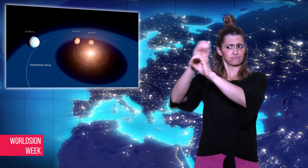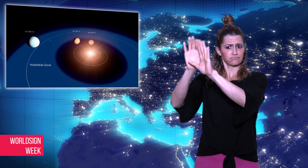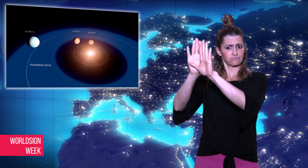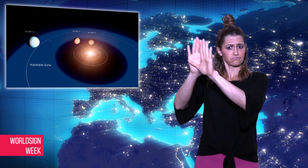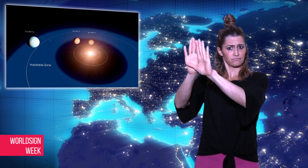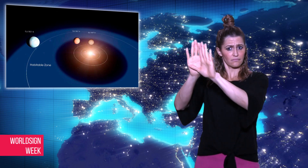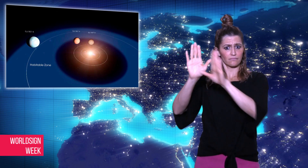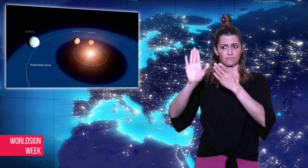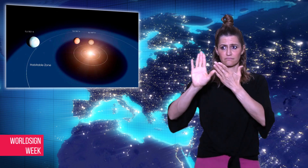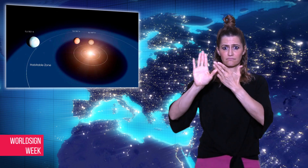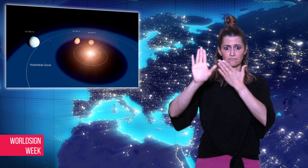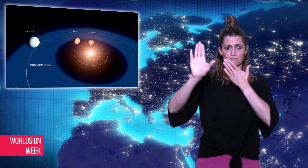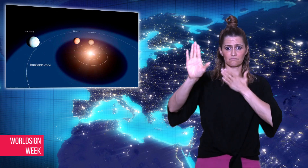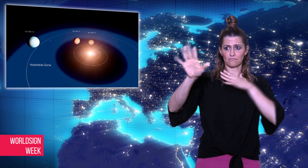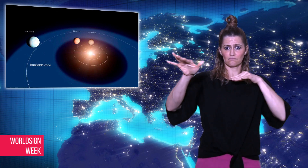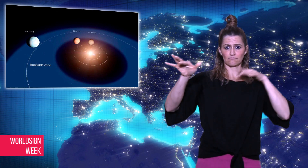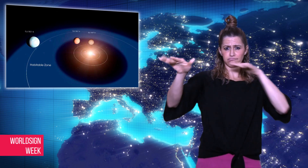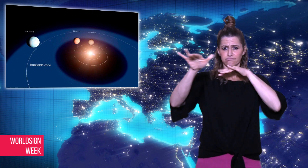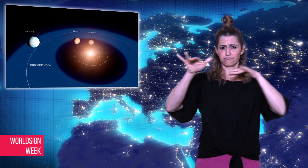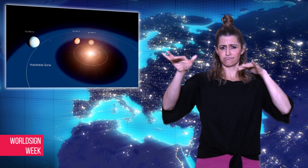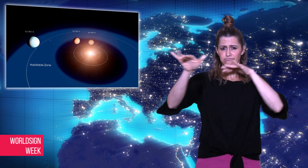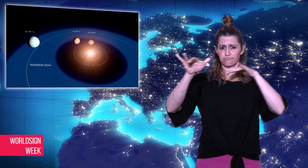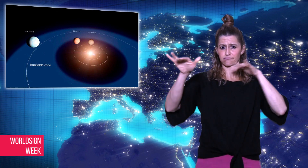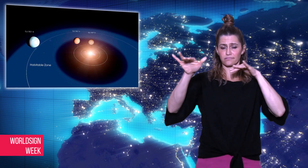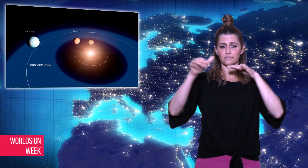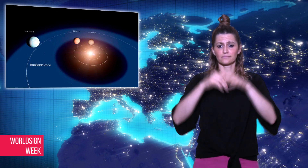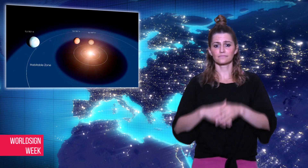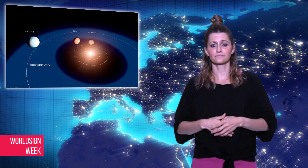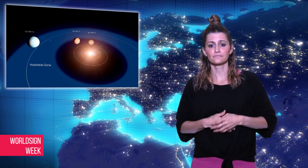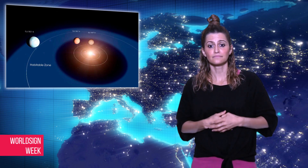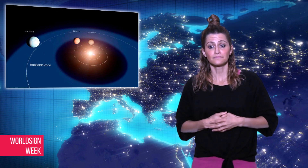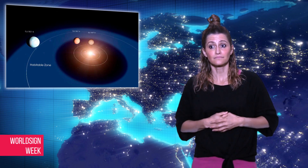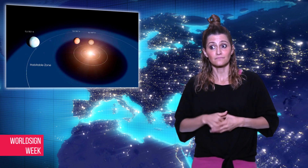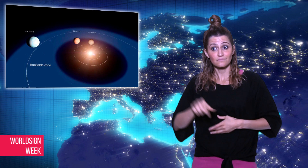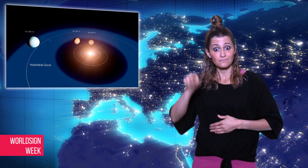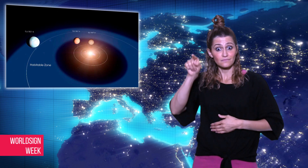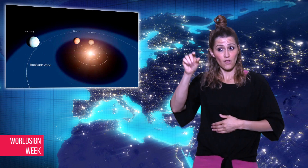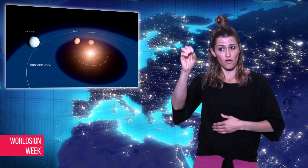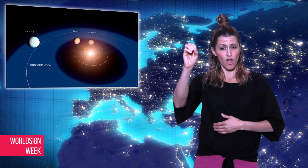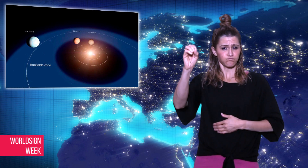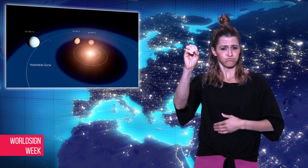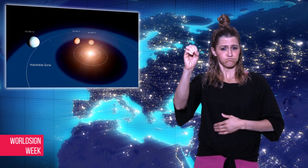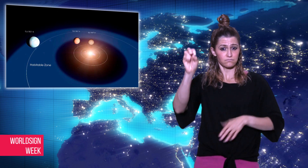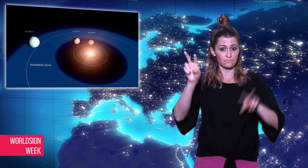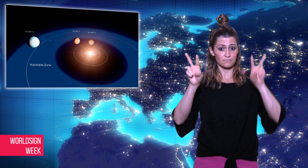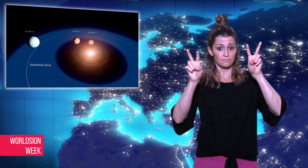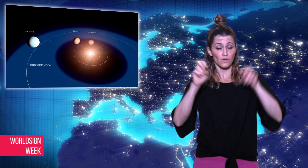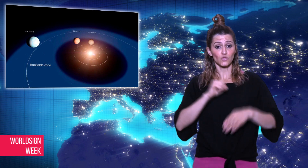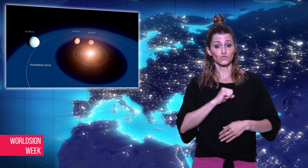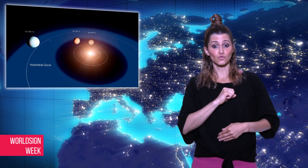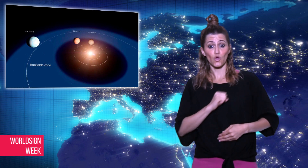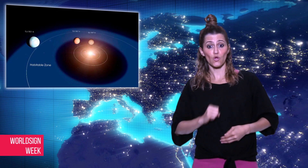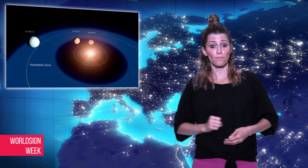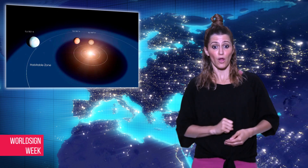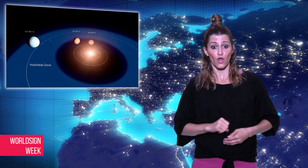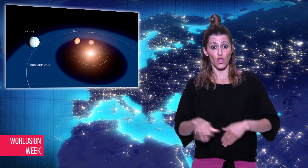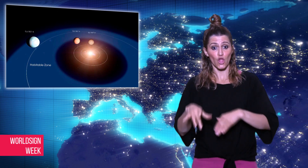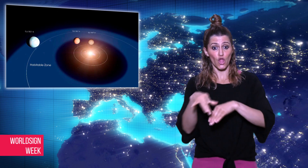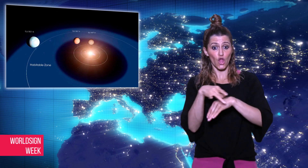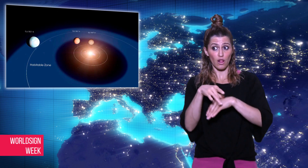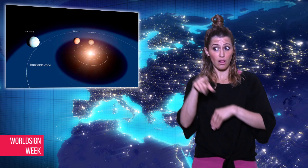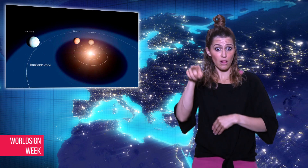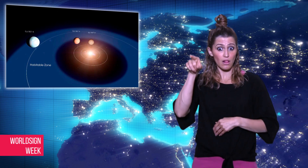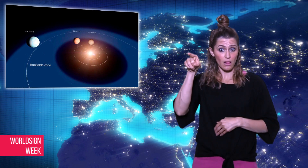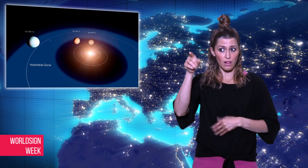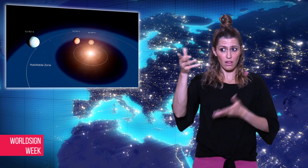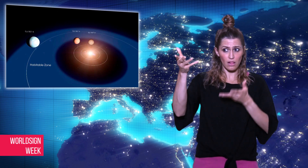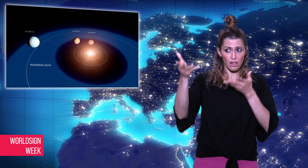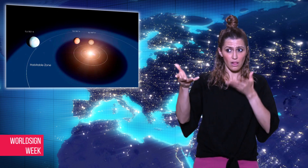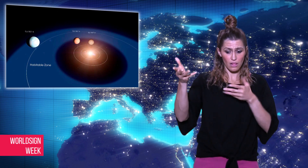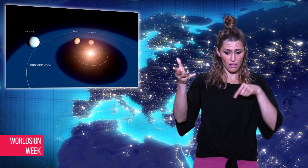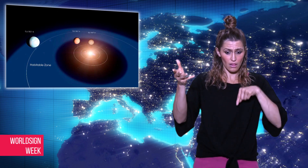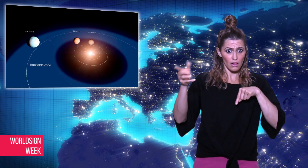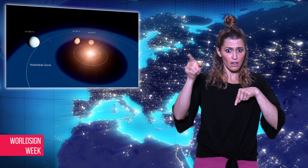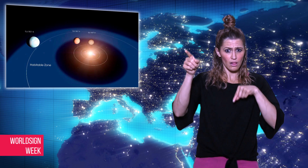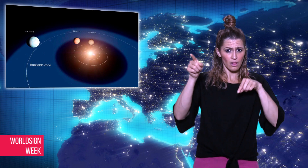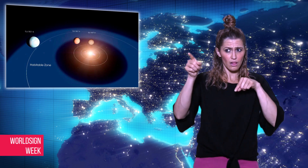This ‘Super Earth’ is a little larger than our